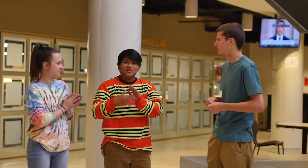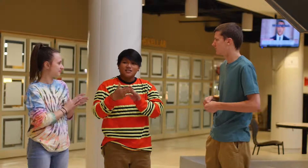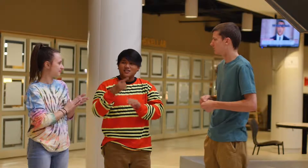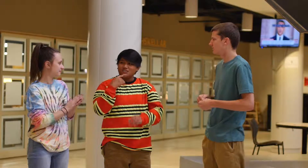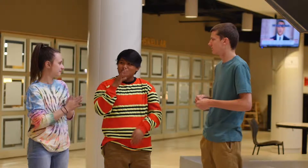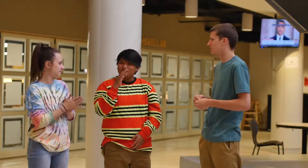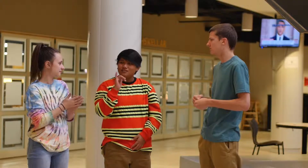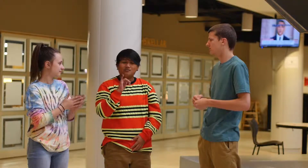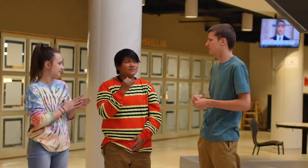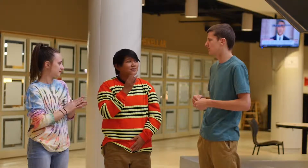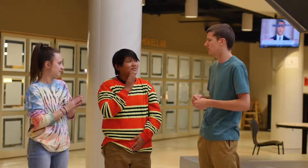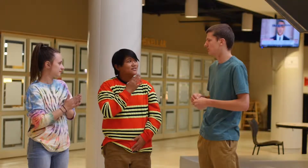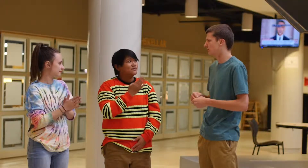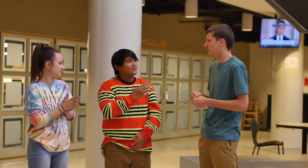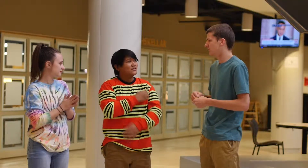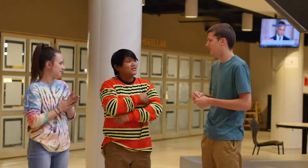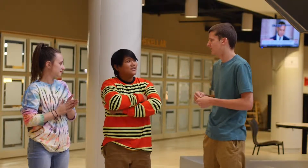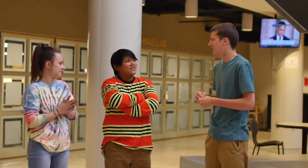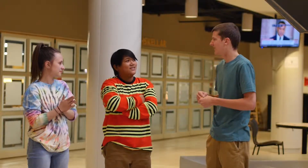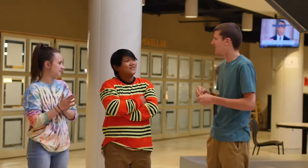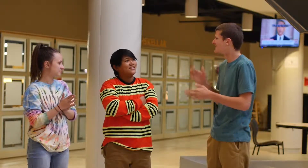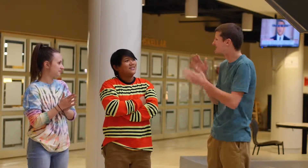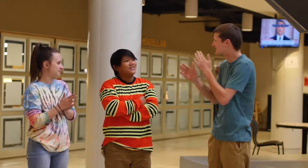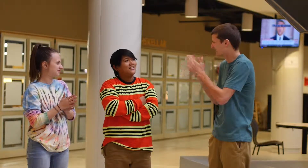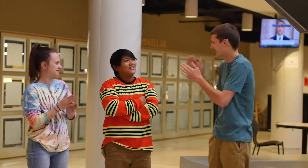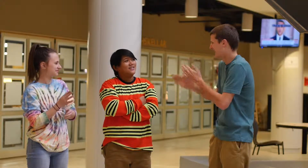A city. I would say blue. A city?